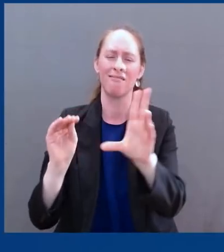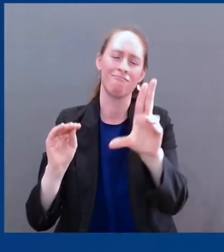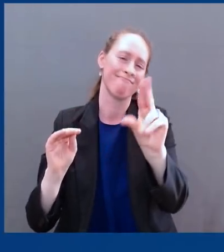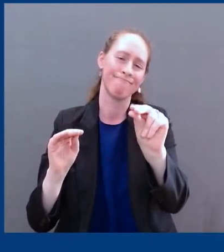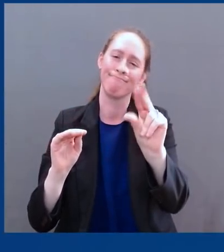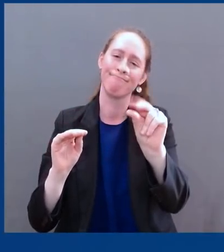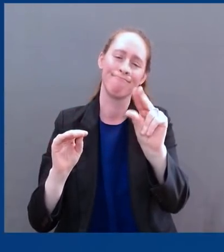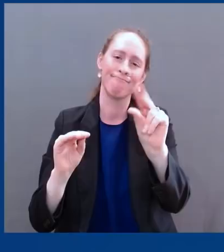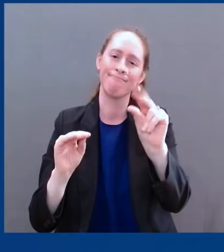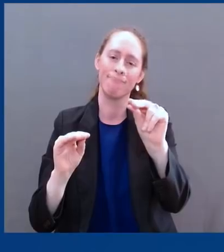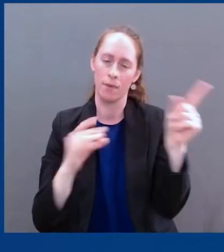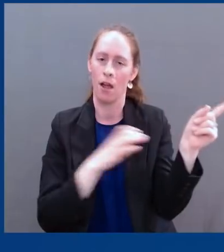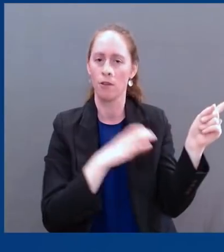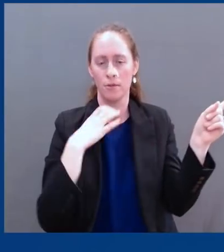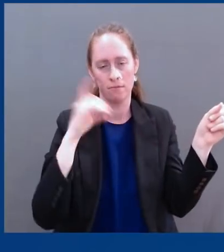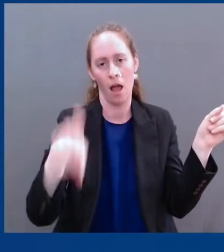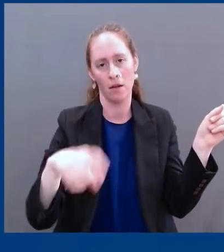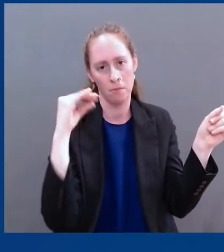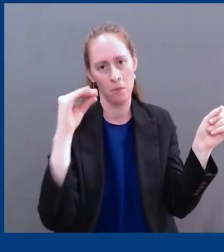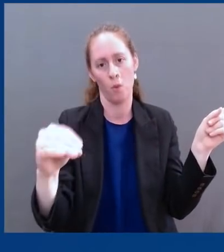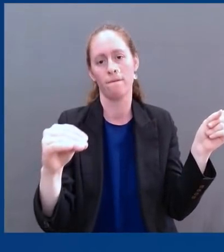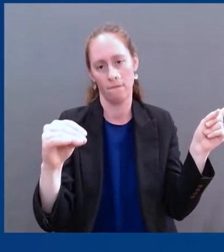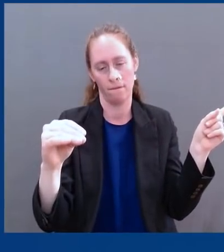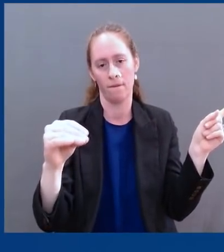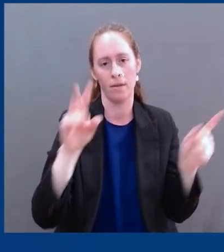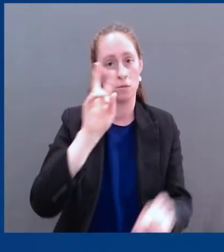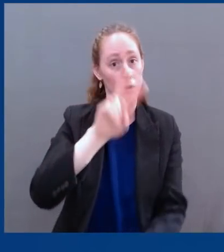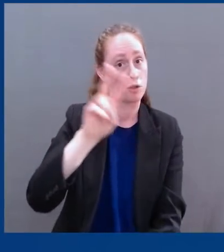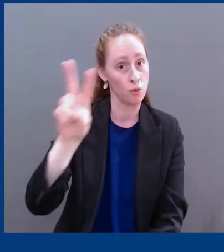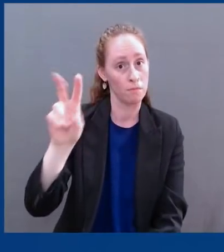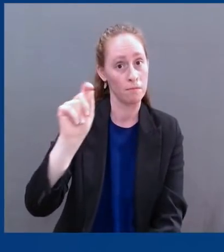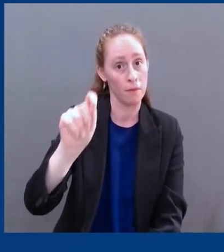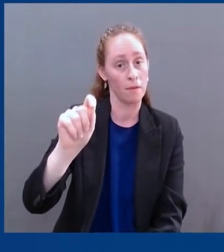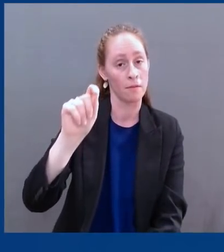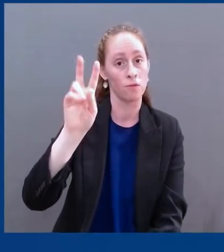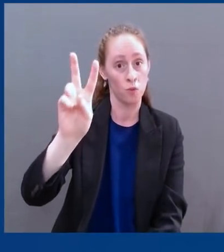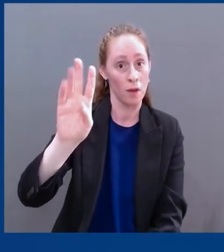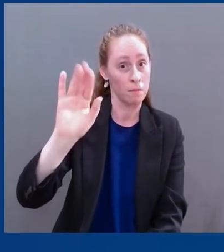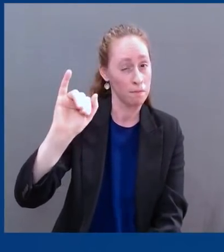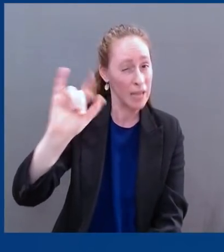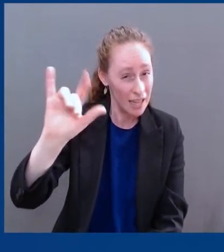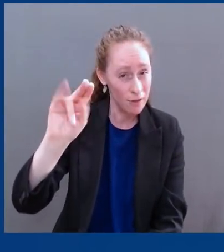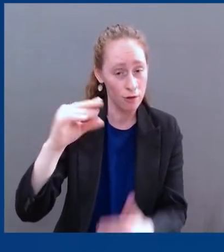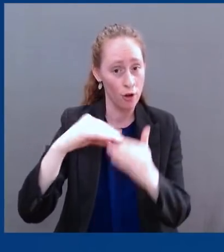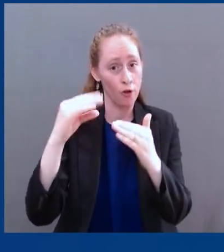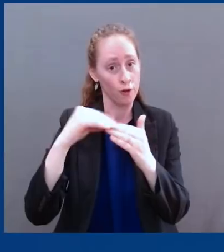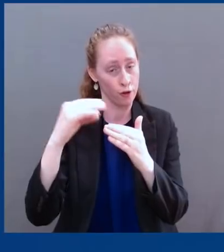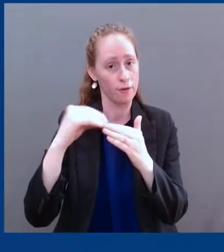they should fund the $22.5 billion, and there should be no need for offsets. Next question, please.